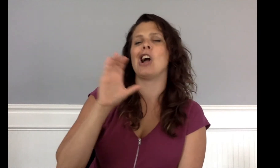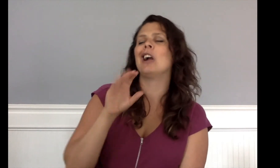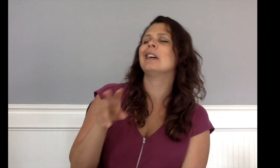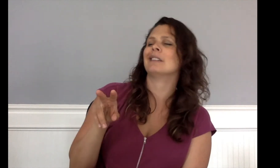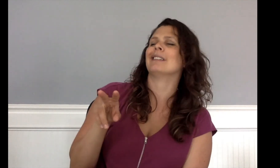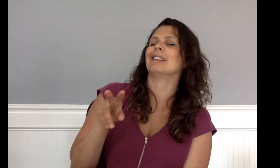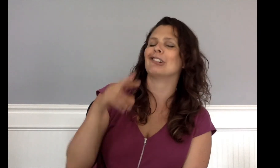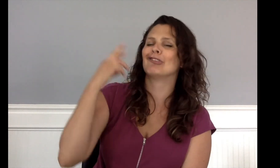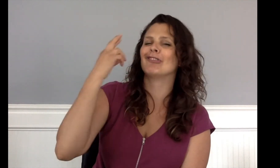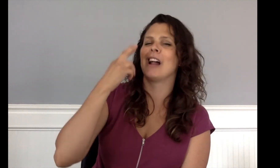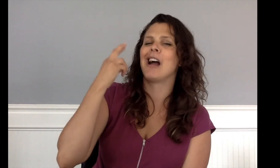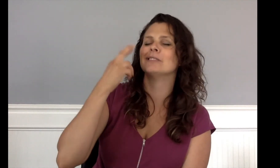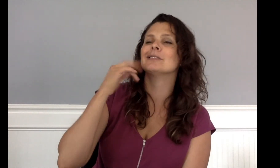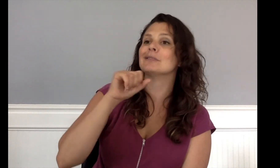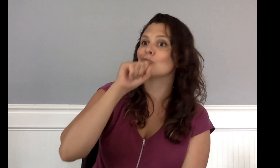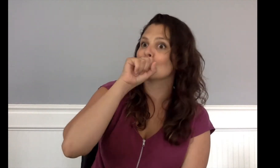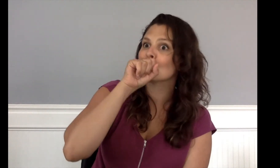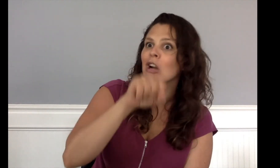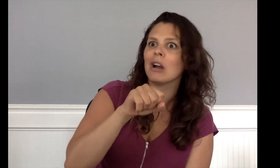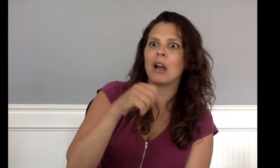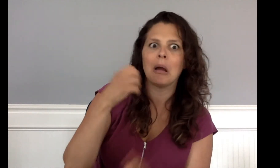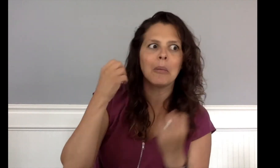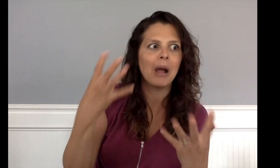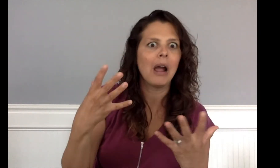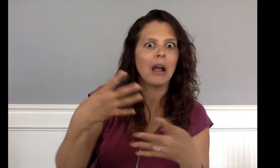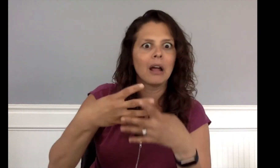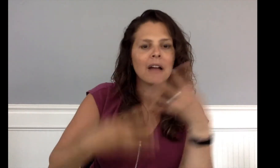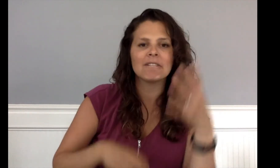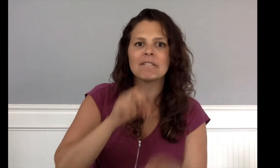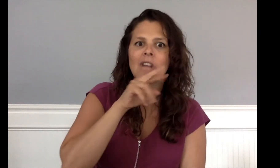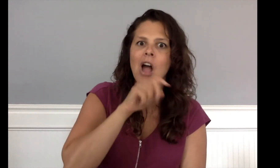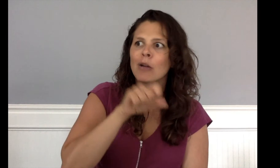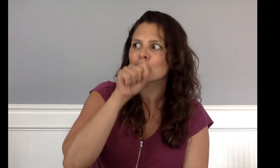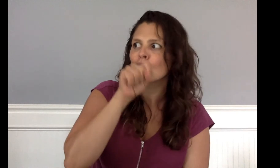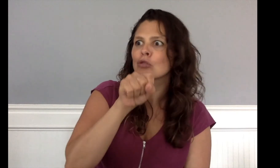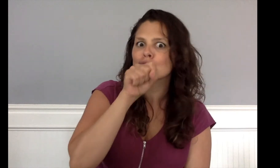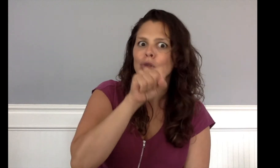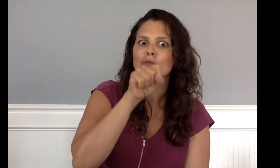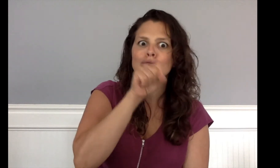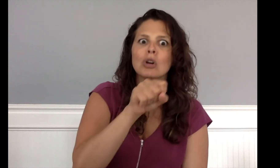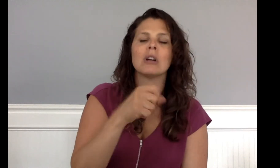Kiss-fist, Charlie realized, was used for anything